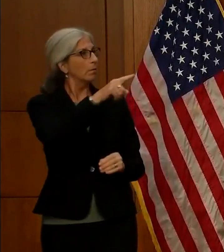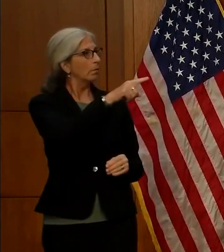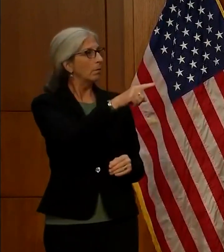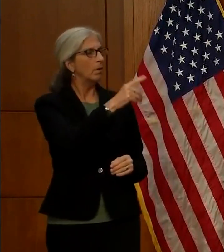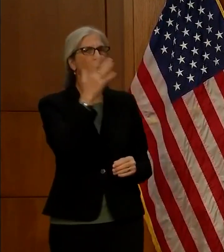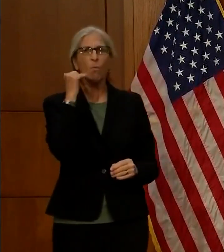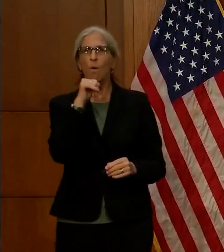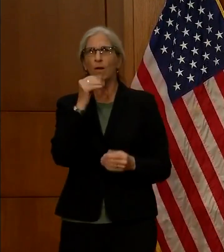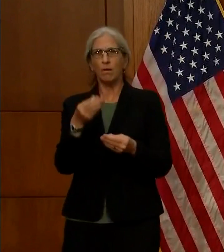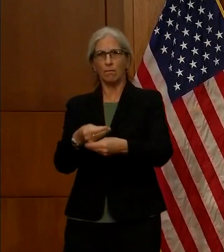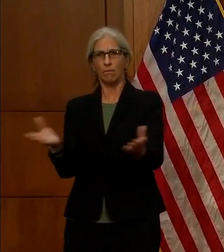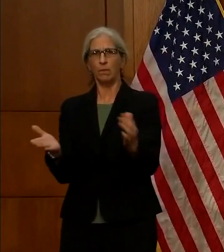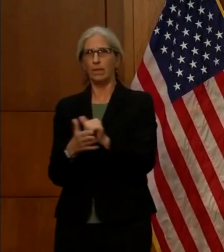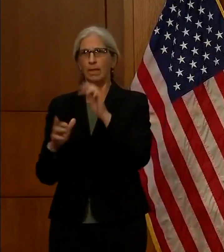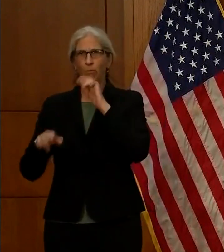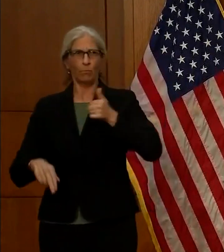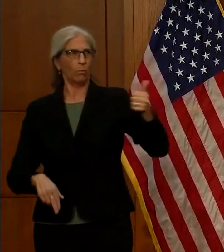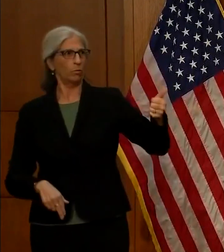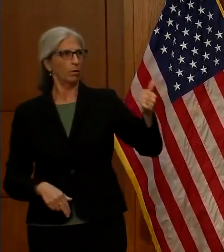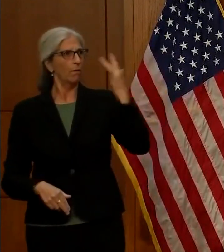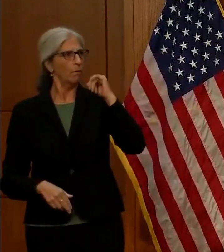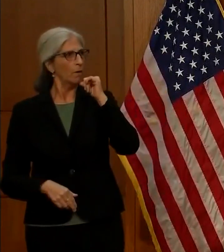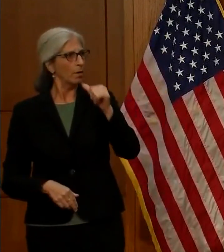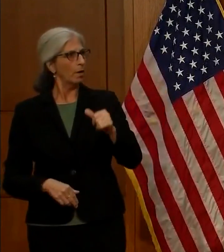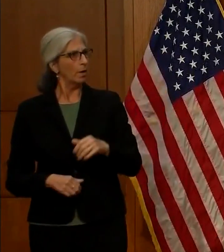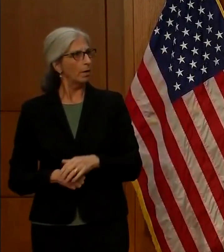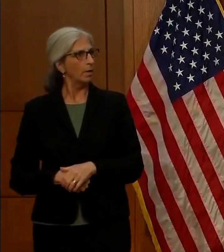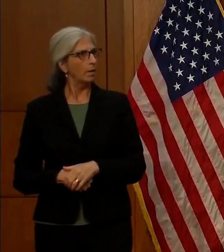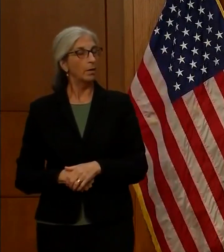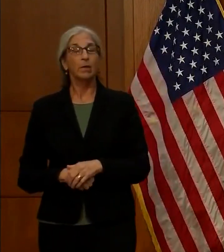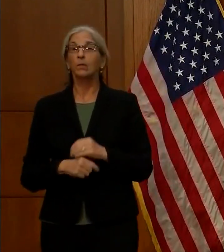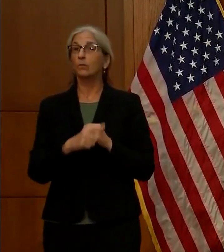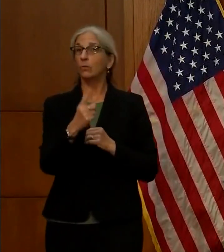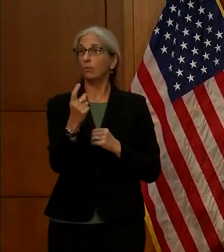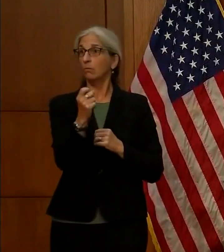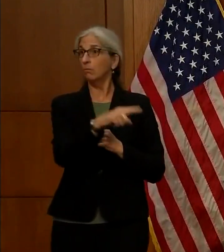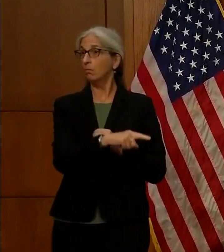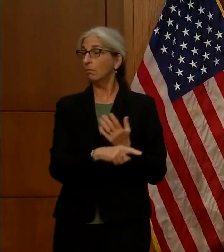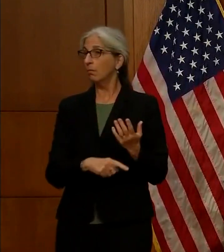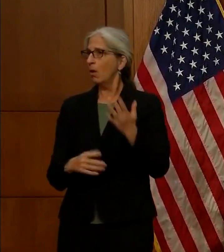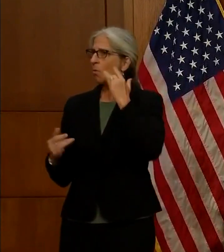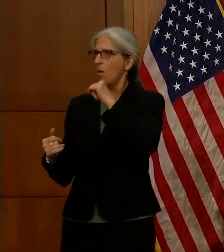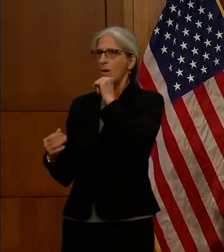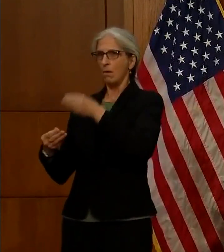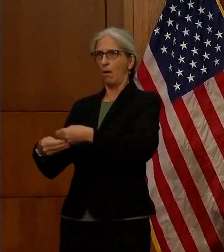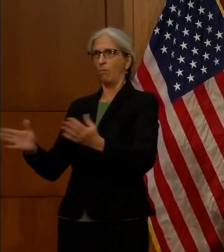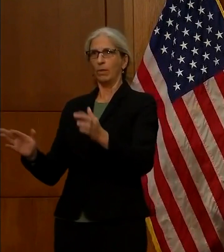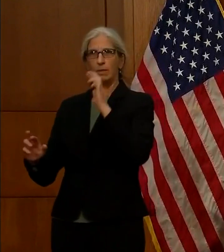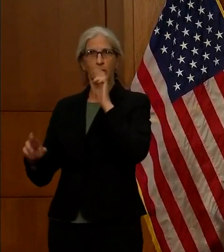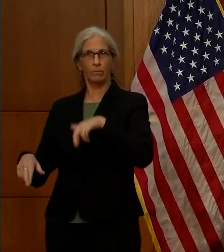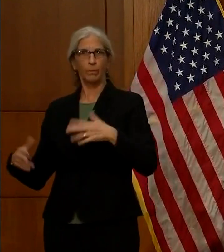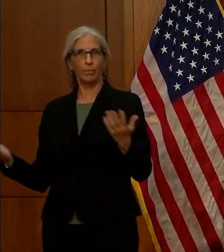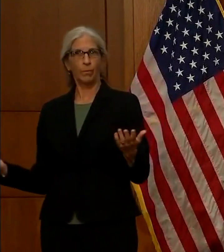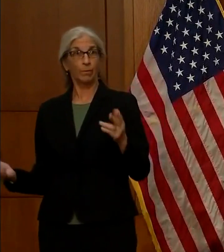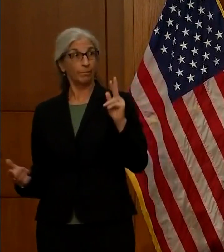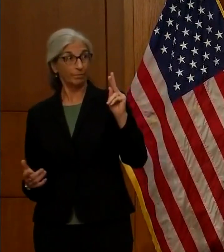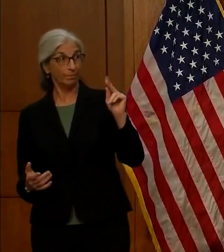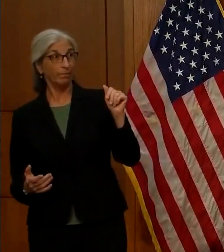THE- DEFICIENCIES WERE CORRECTED. THE REPORT ON YOUR OWN. YEAH I'M JUST- THE FOLLOW